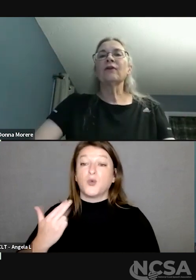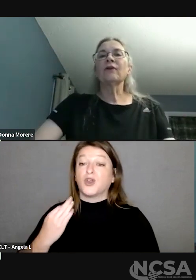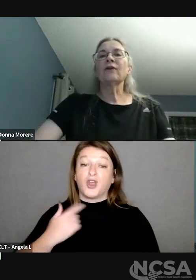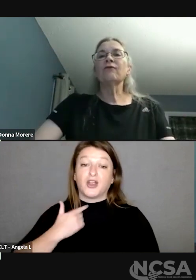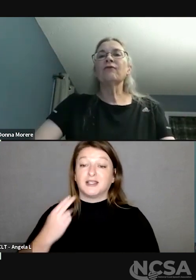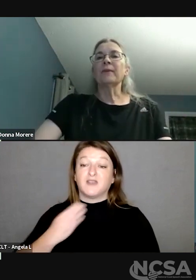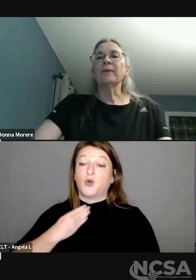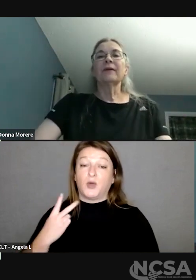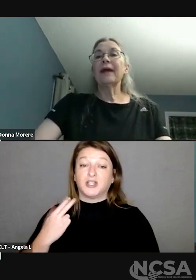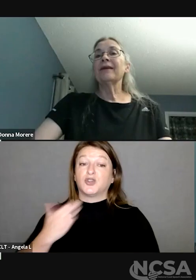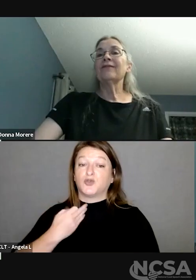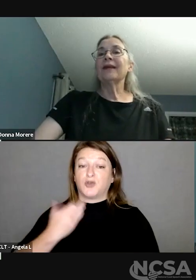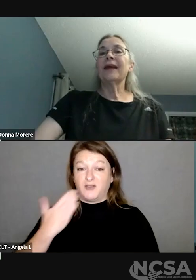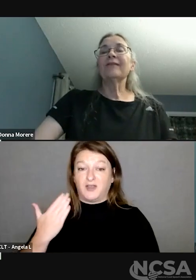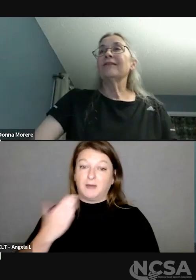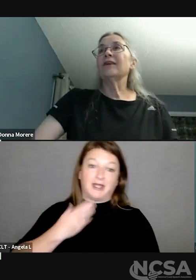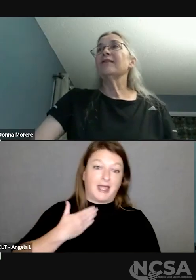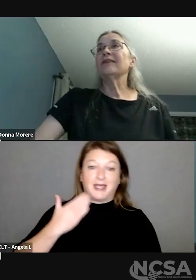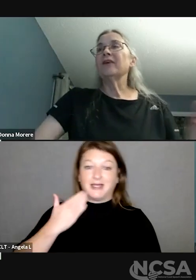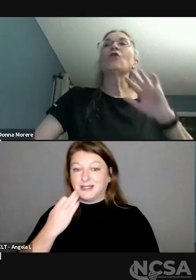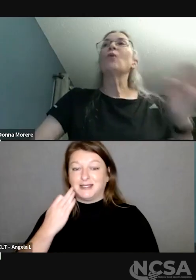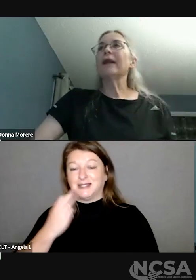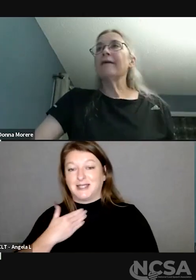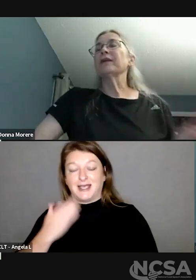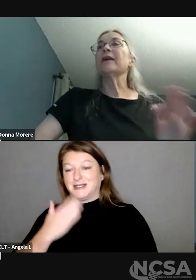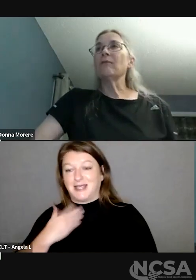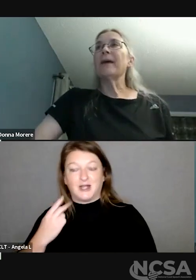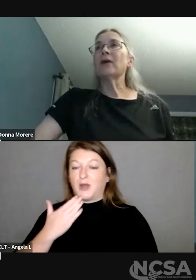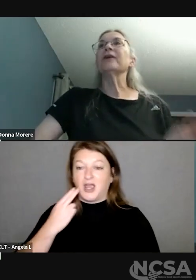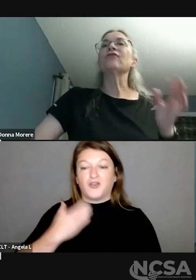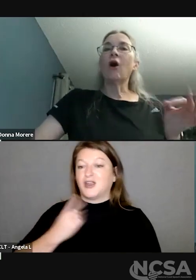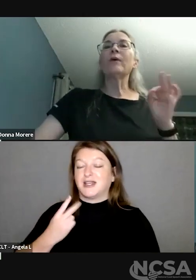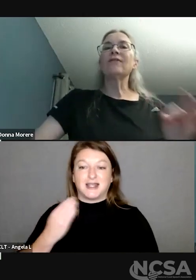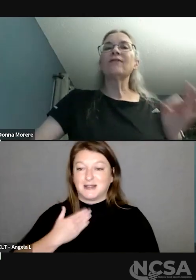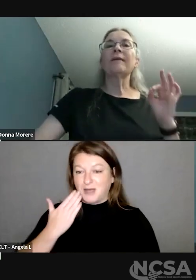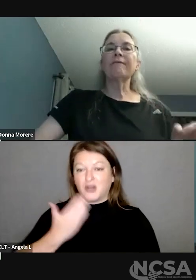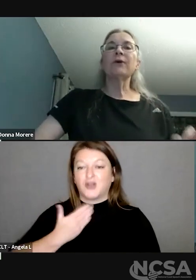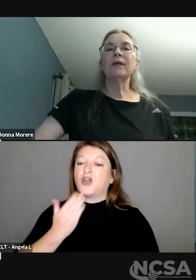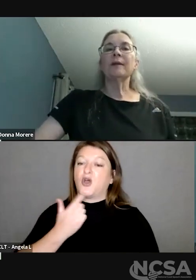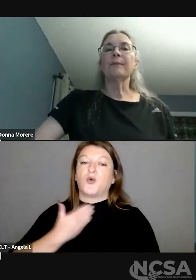which graphemes k, c, ck, ch; whatever it doesn't matter, it's always the same phoneme